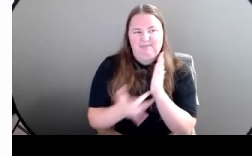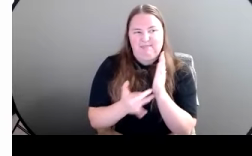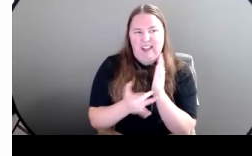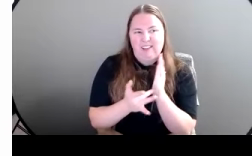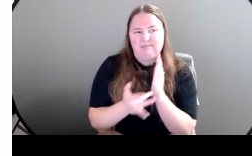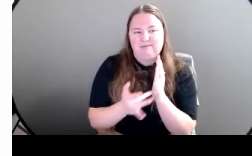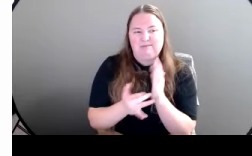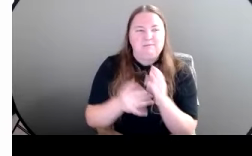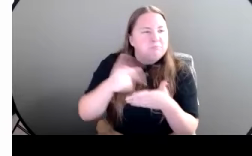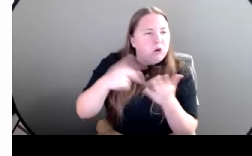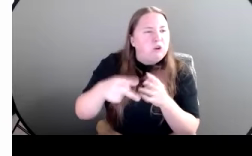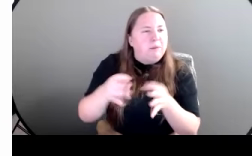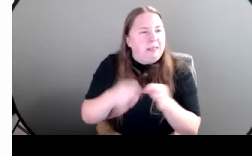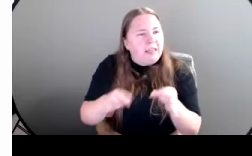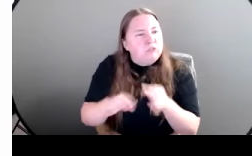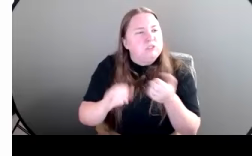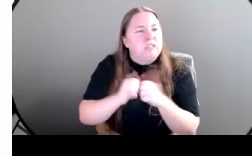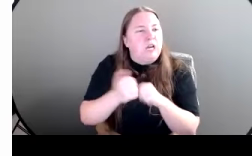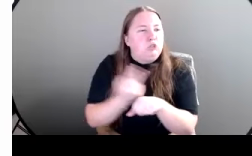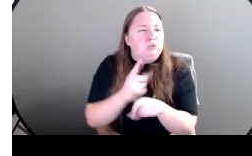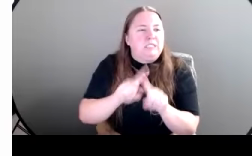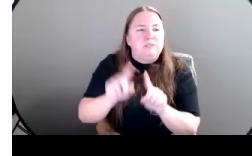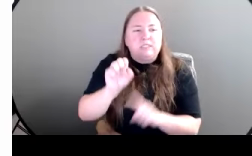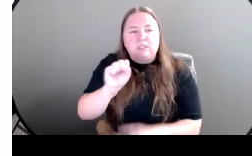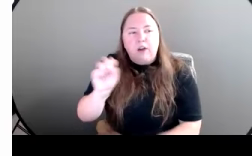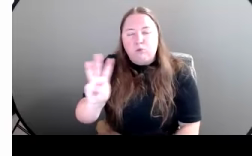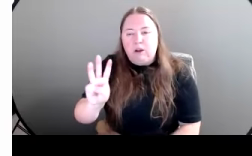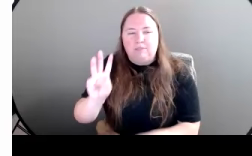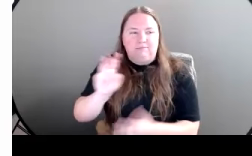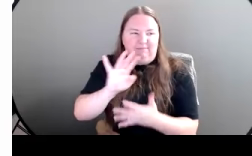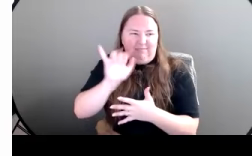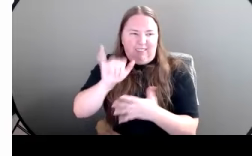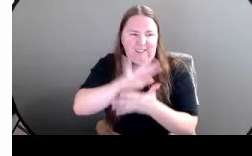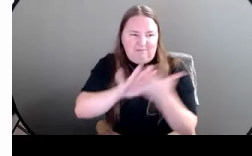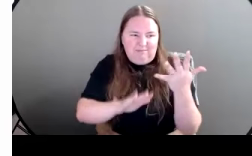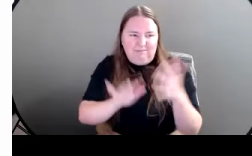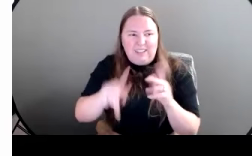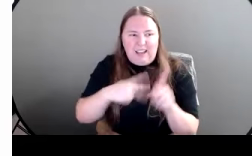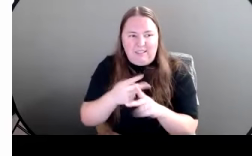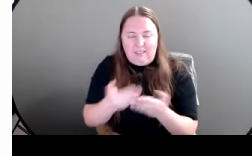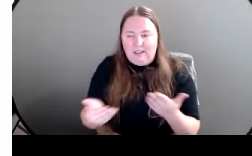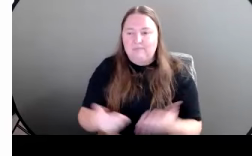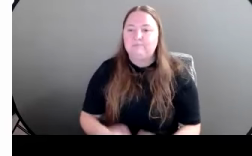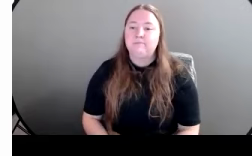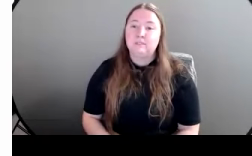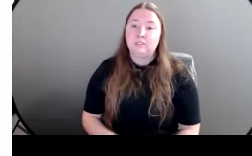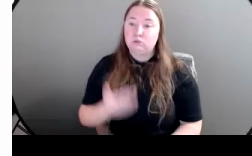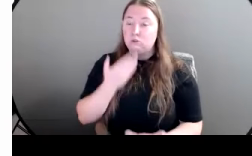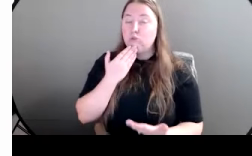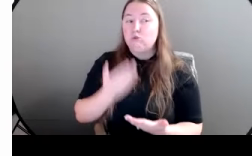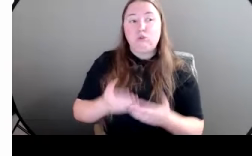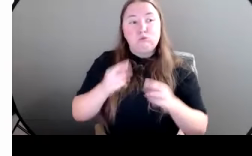languages, how to use different software, things like that in O'Reilly. So that's a really good resource for you all.